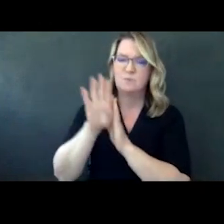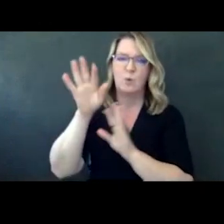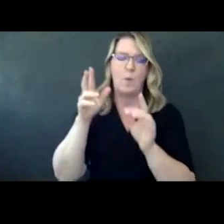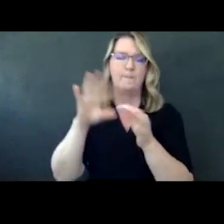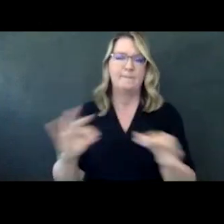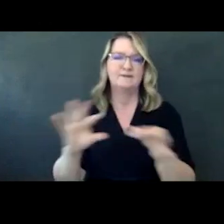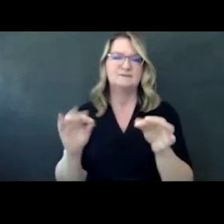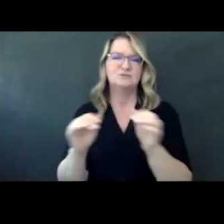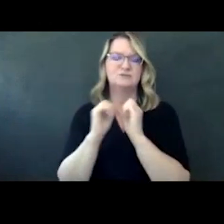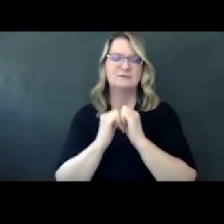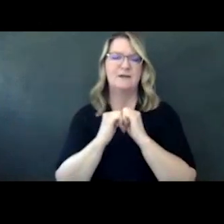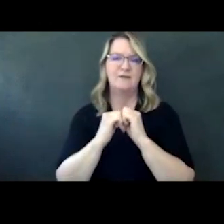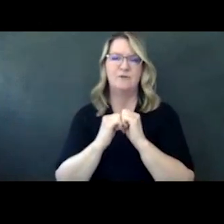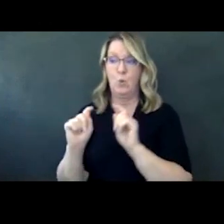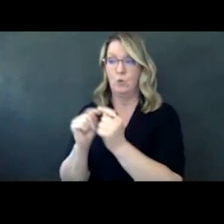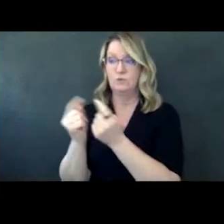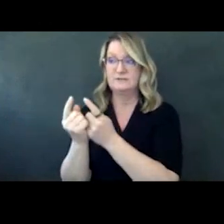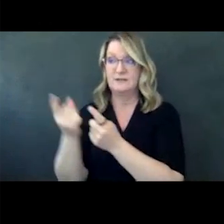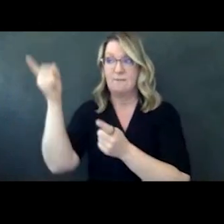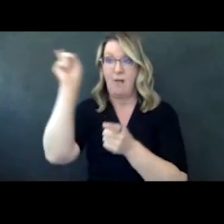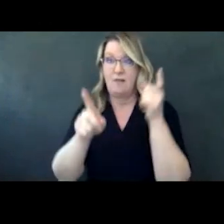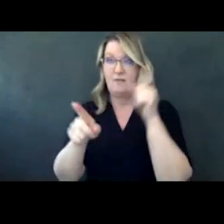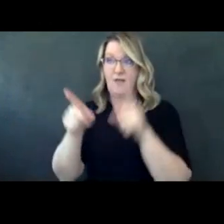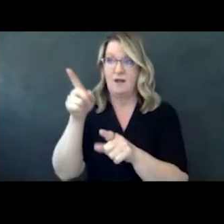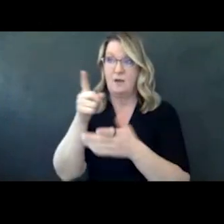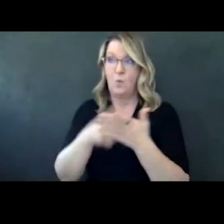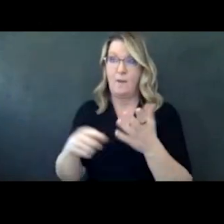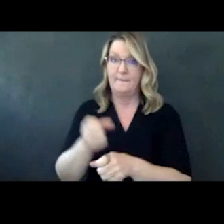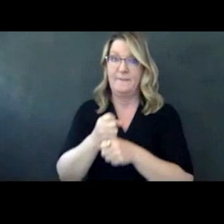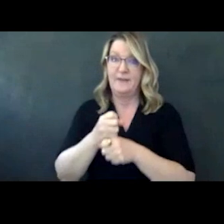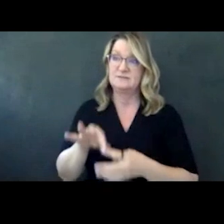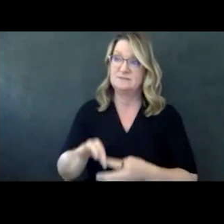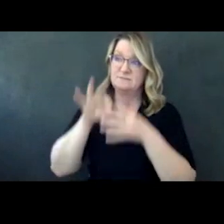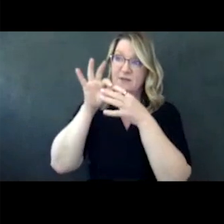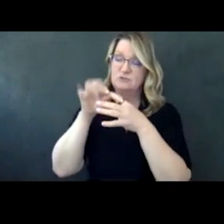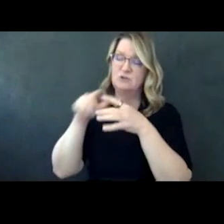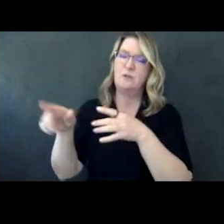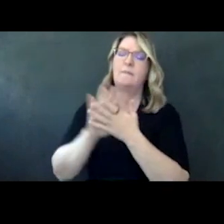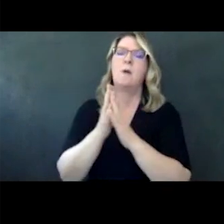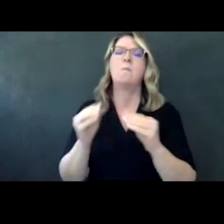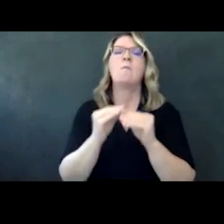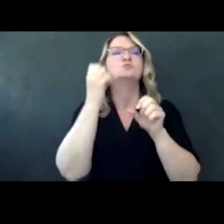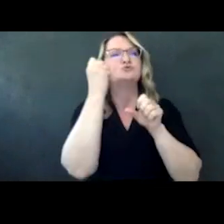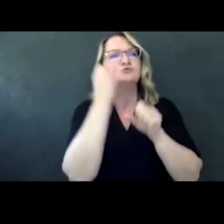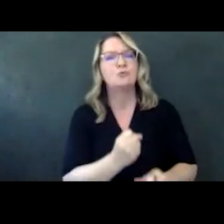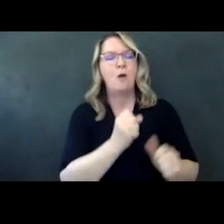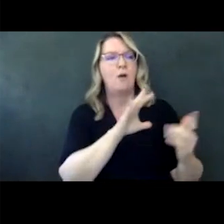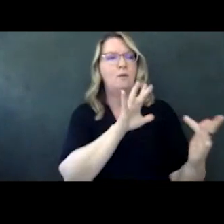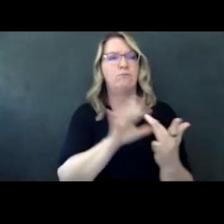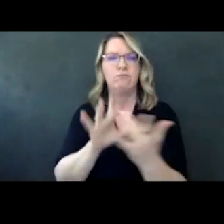is aligned on what sets you apart, the stronger and more consistent your outreach will be.